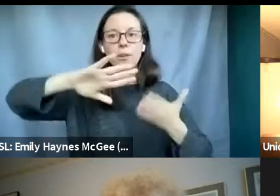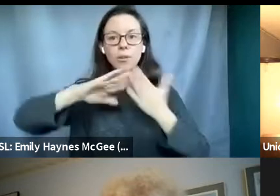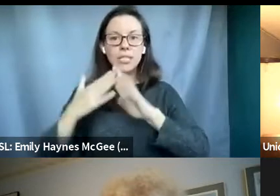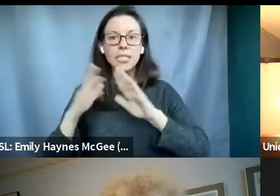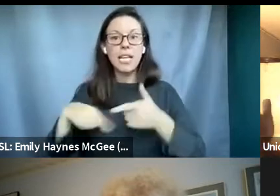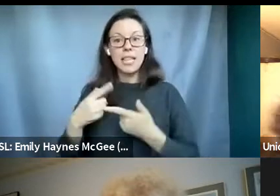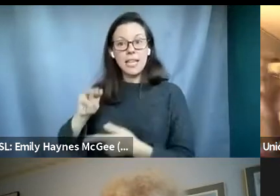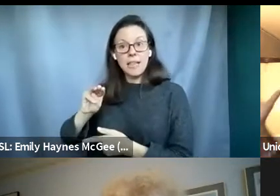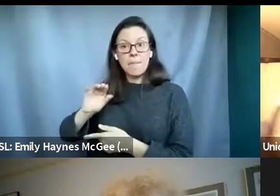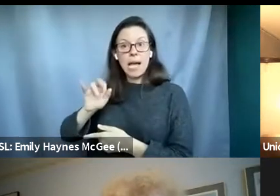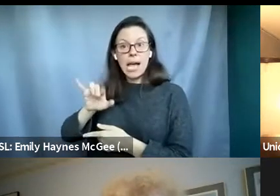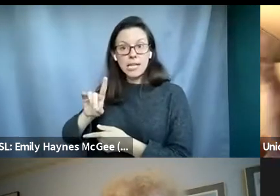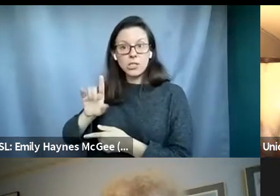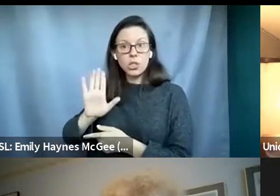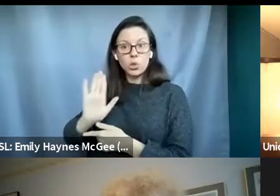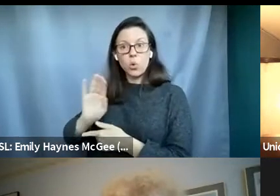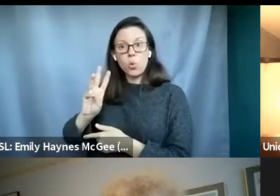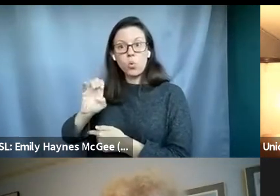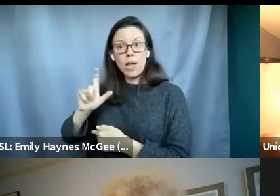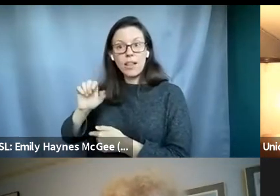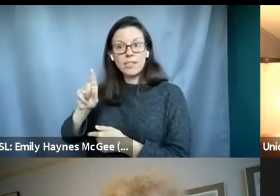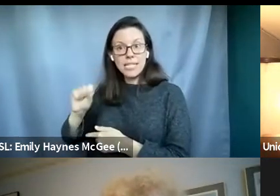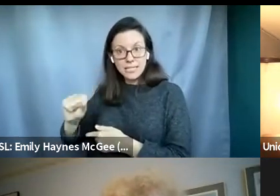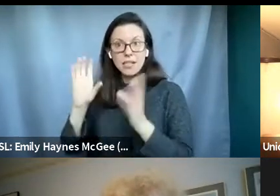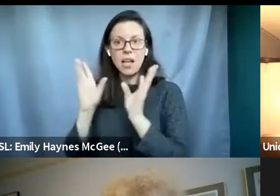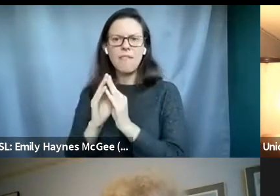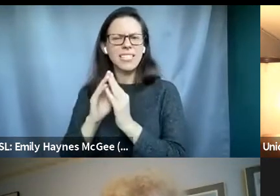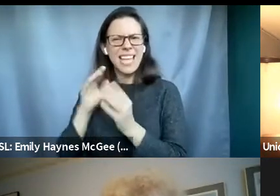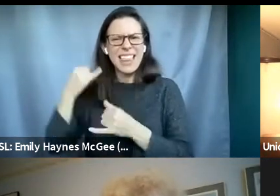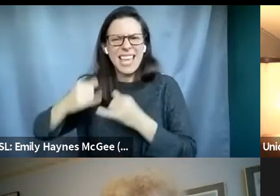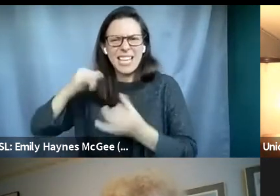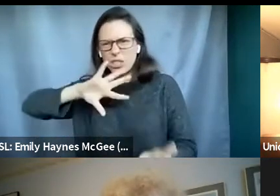conference at the end to sort of culminate everything that we were doing. So I'll get in to how it looks.